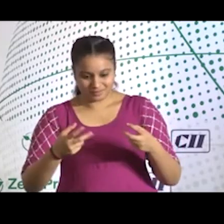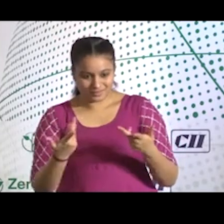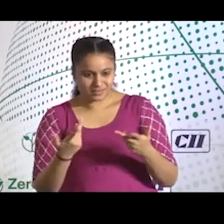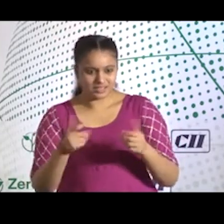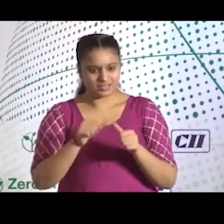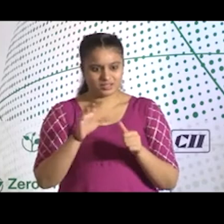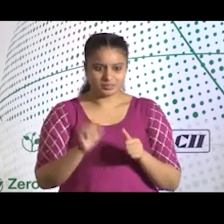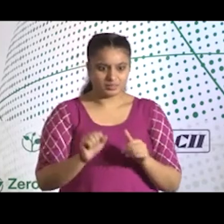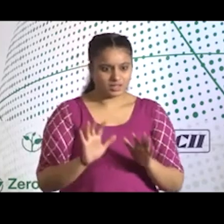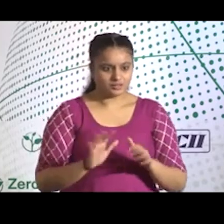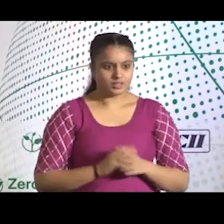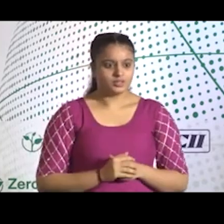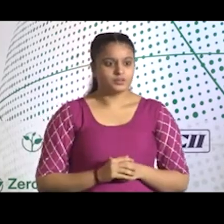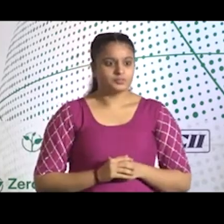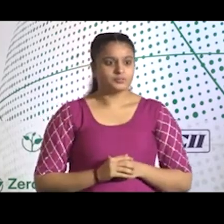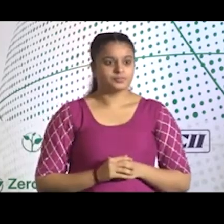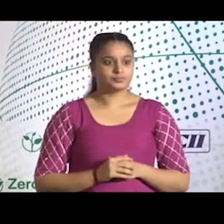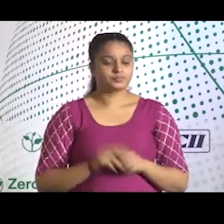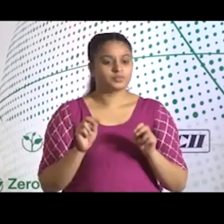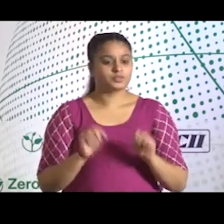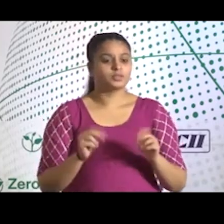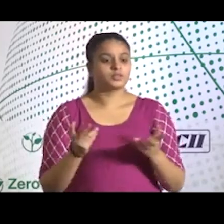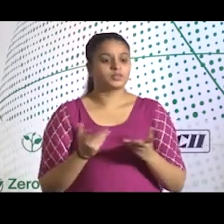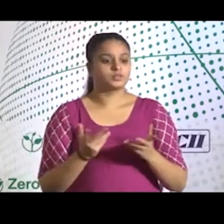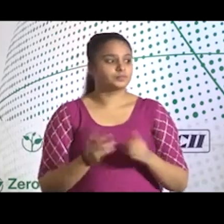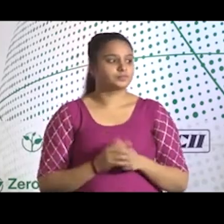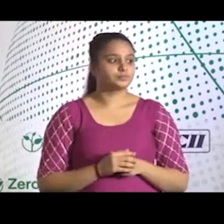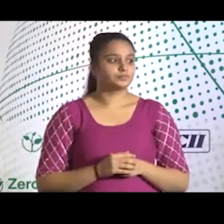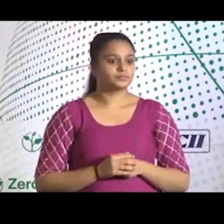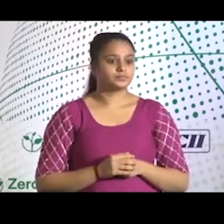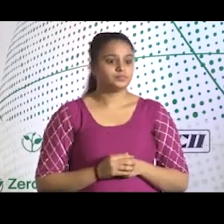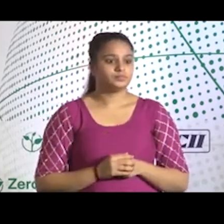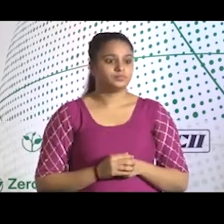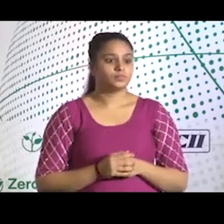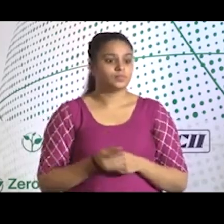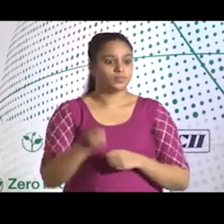So now what do we need to do? I think we need all Armen